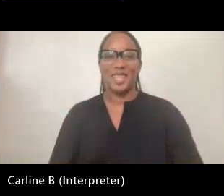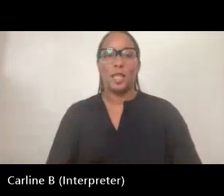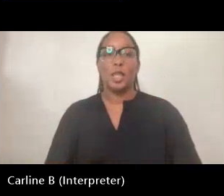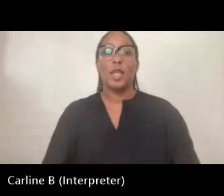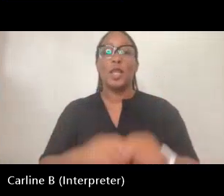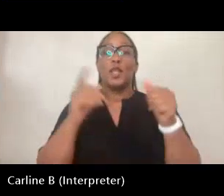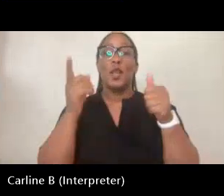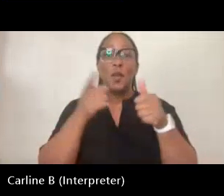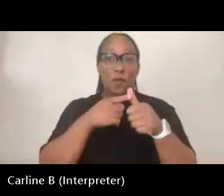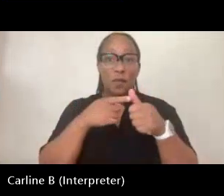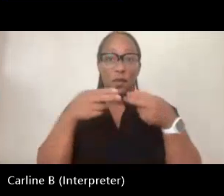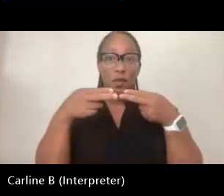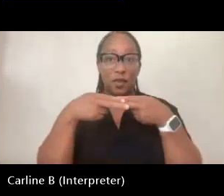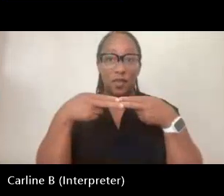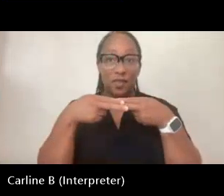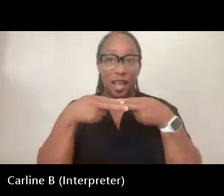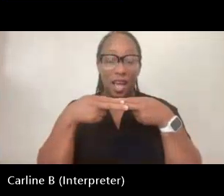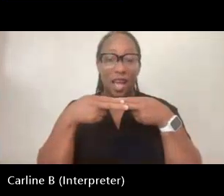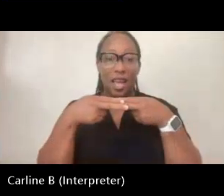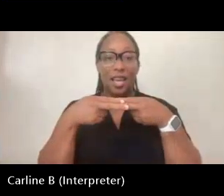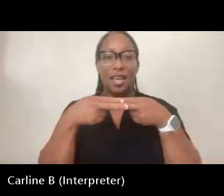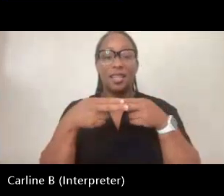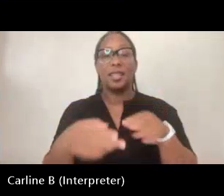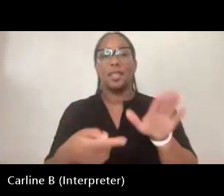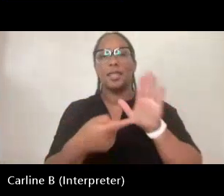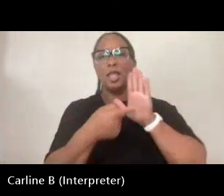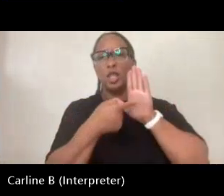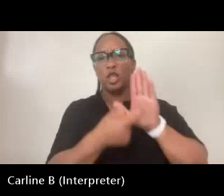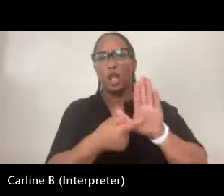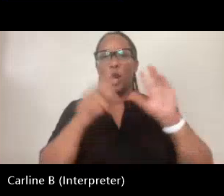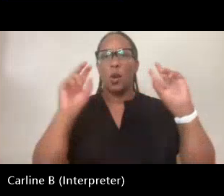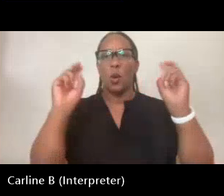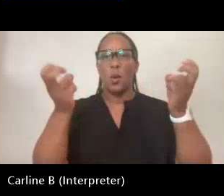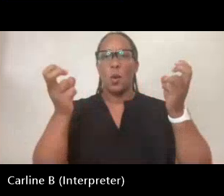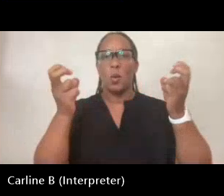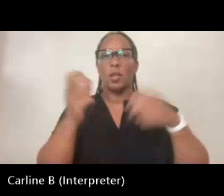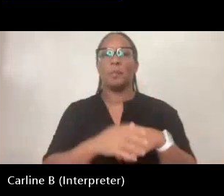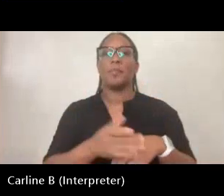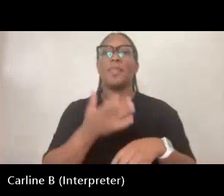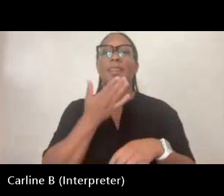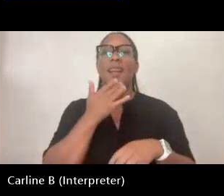So the first slide shows the heading is Colorado Department of Human Services